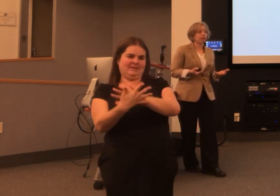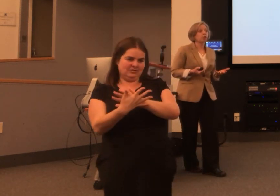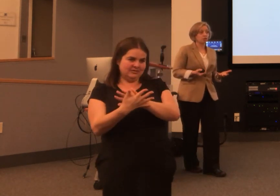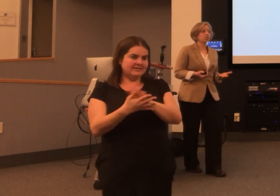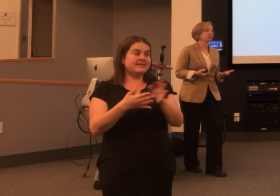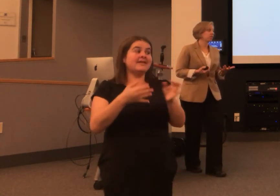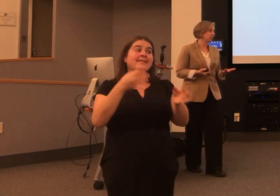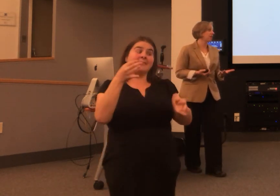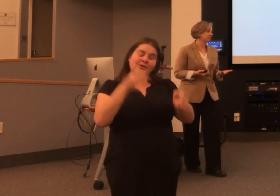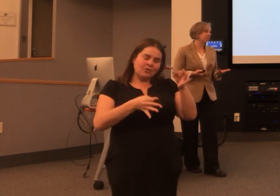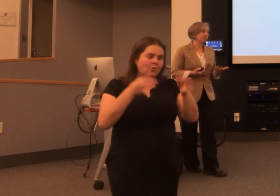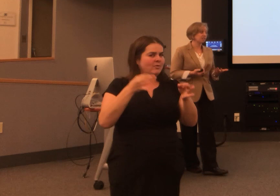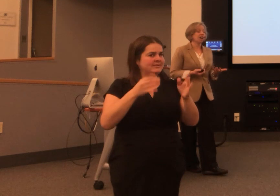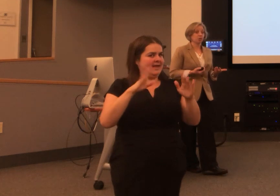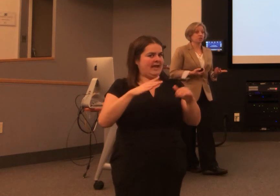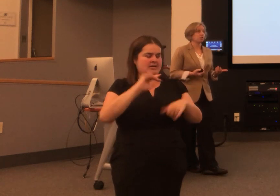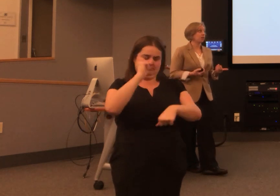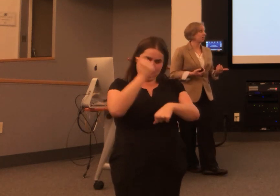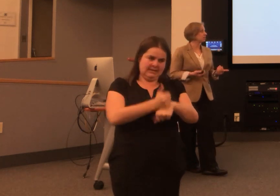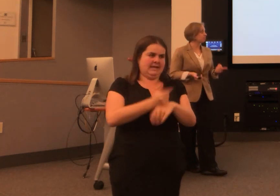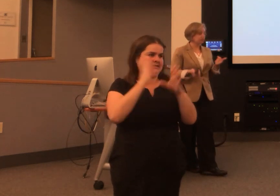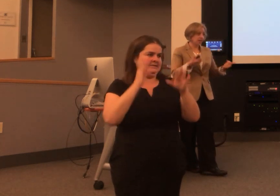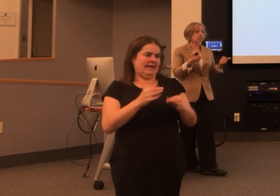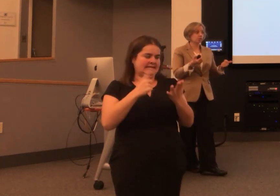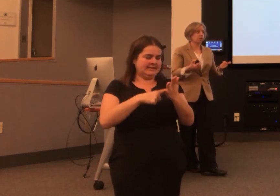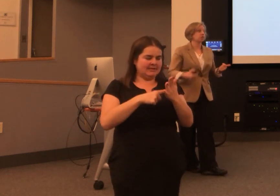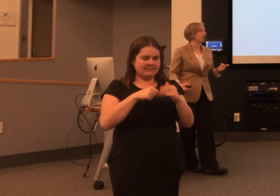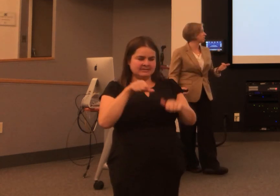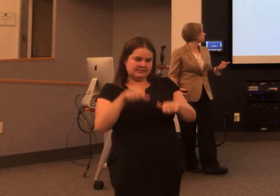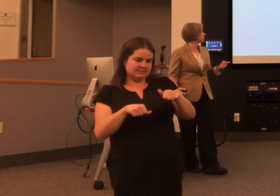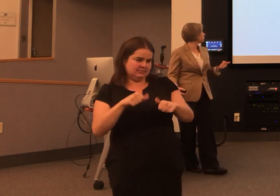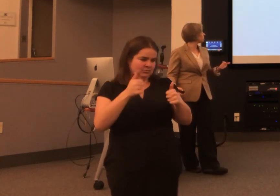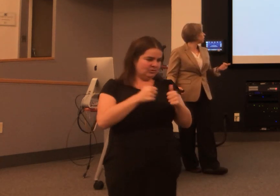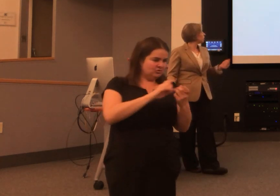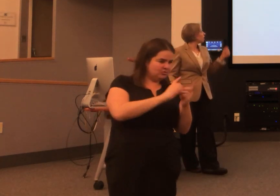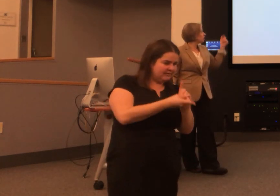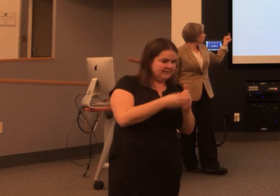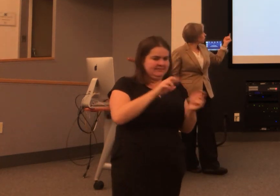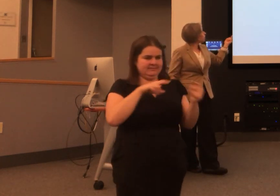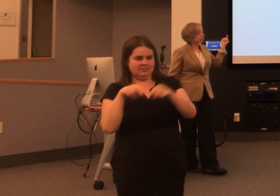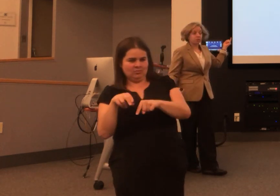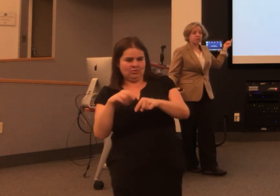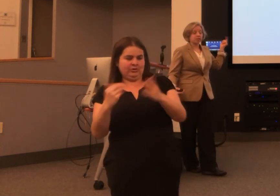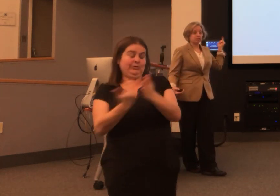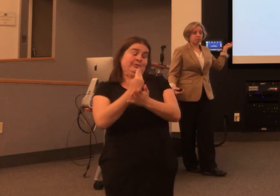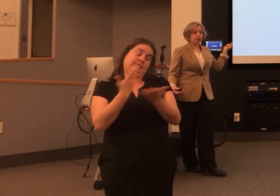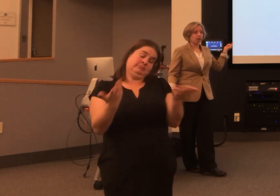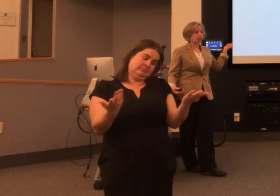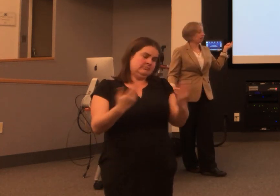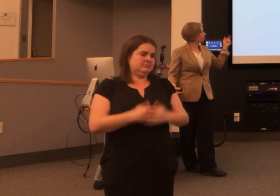with that question a lot and it's not always so obvious. But that's the question you're asking. Another thing that's protected is parody.